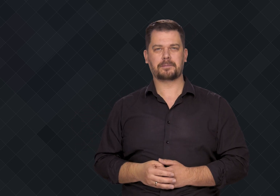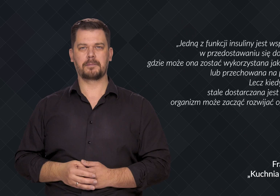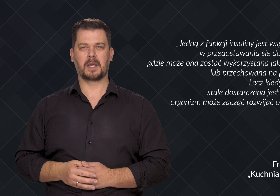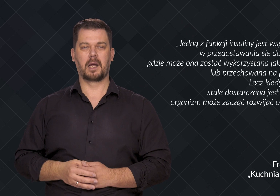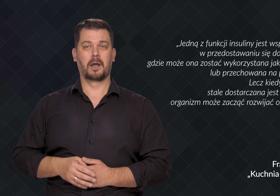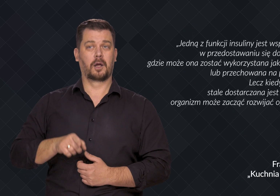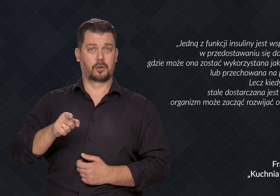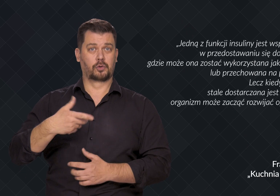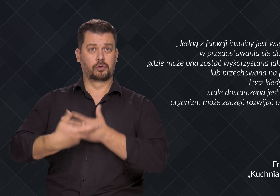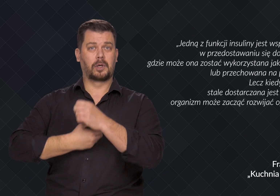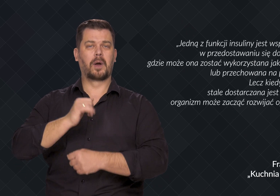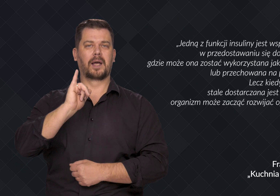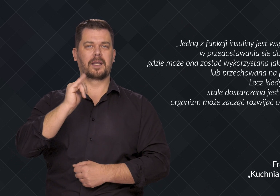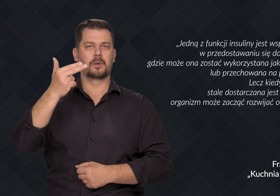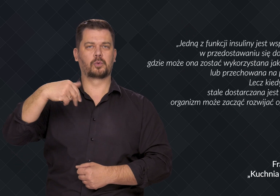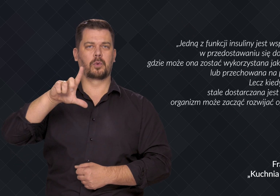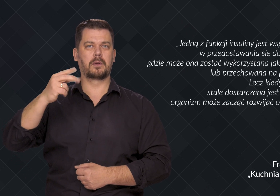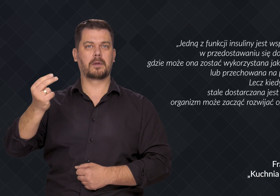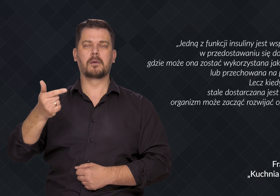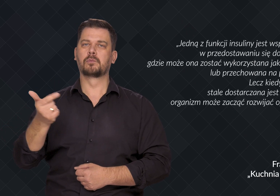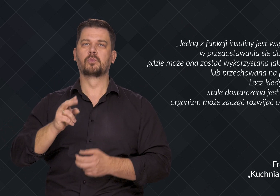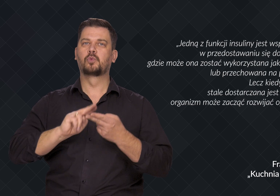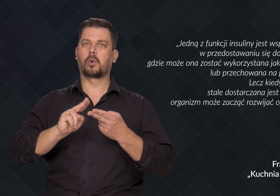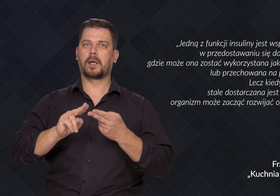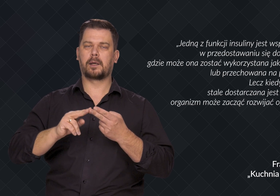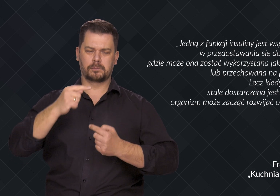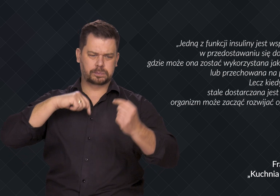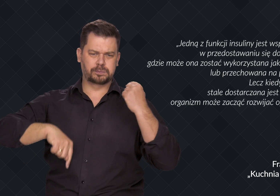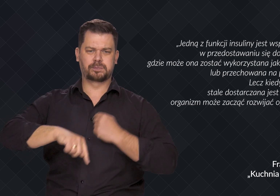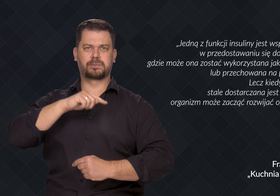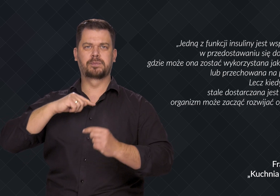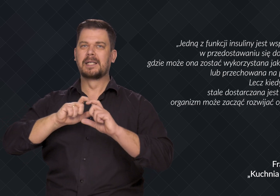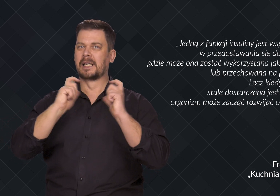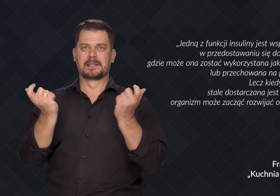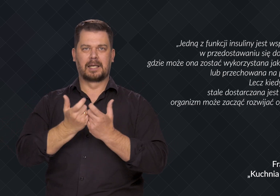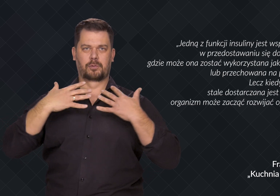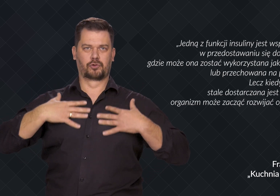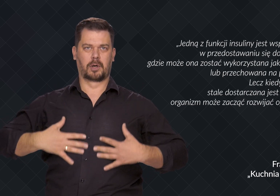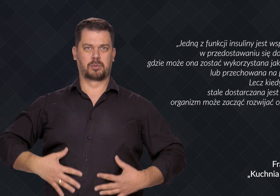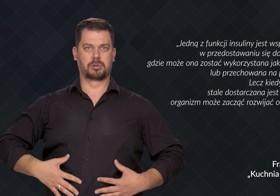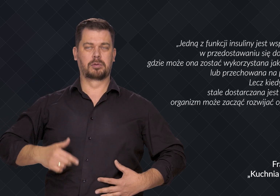"One of the functions of insulin is to support glucose in entering the body's cells,